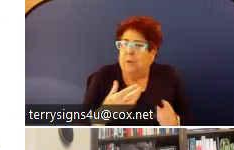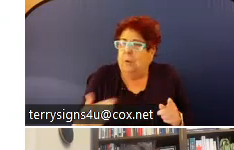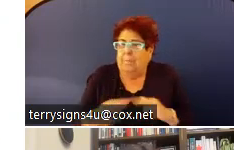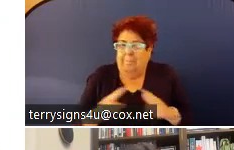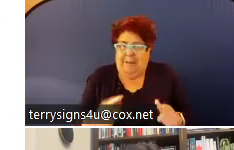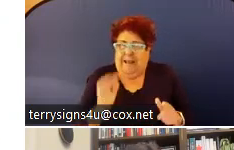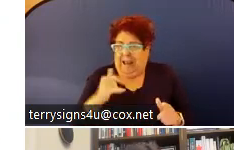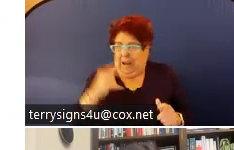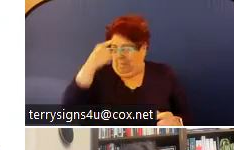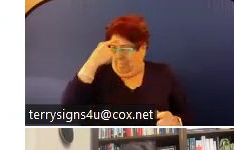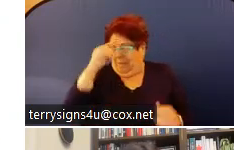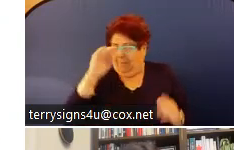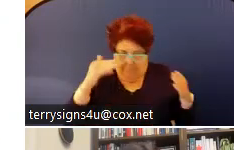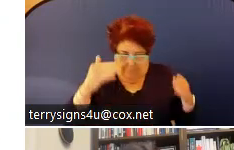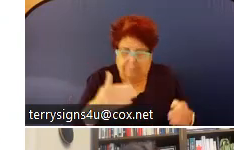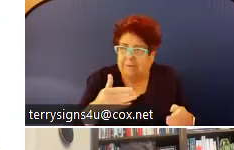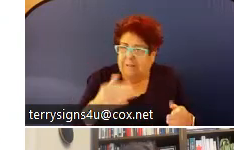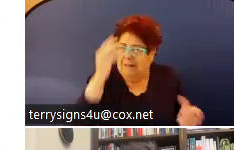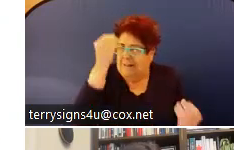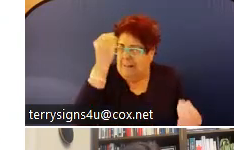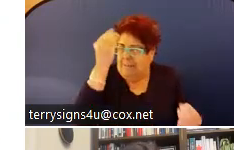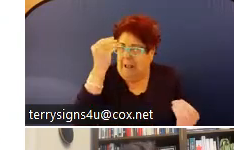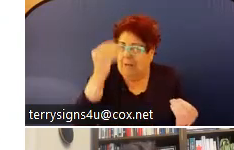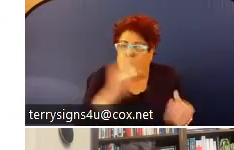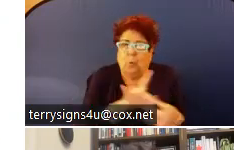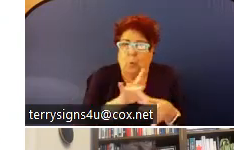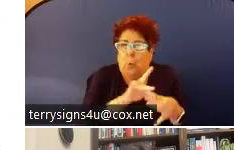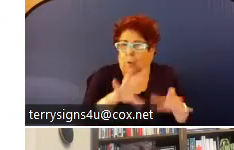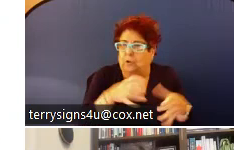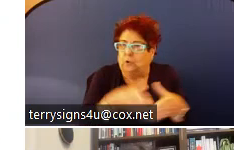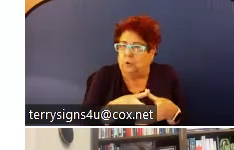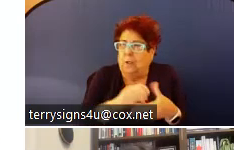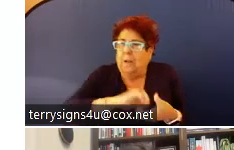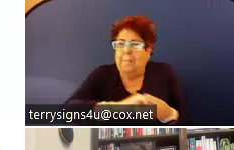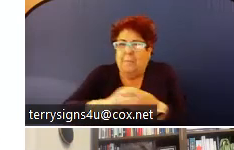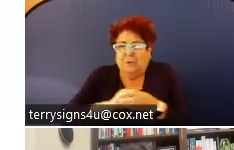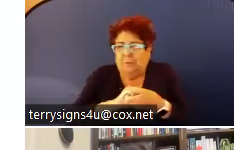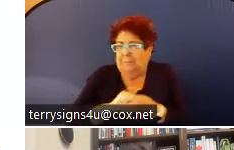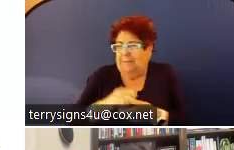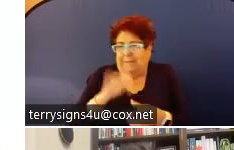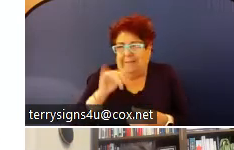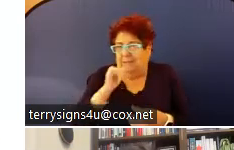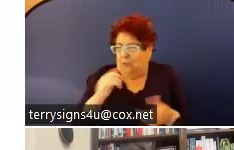coalition and partnership in a way that does not facilitate that competition among organizations.